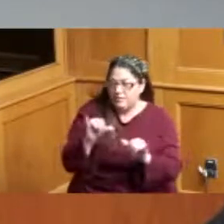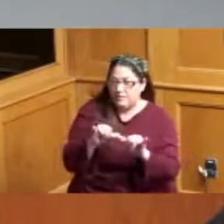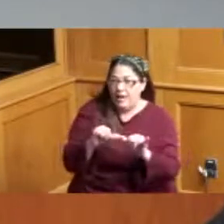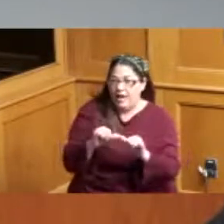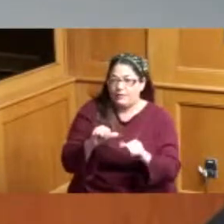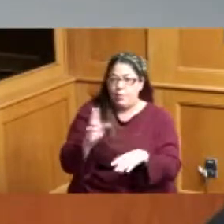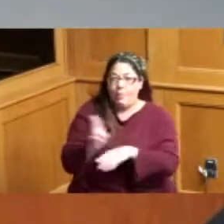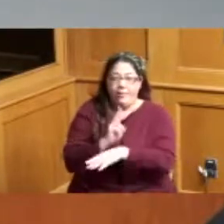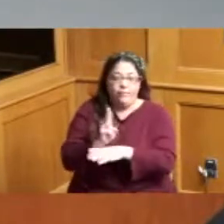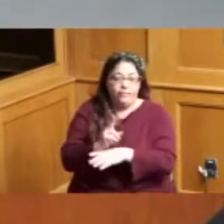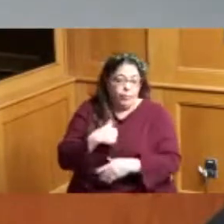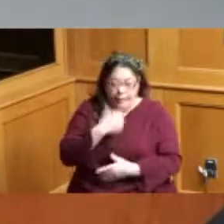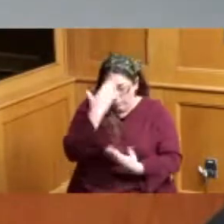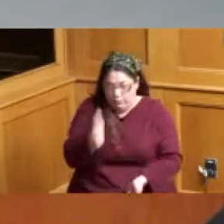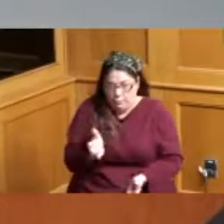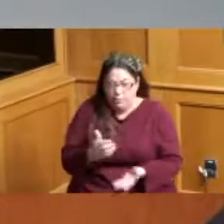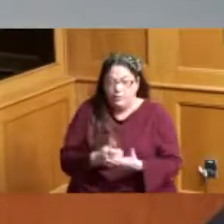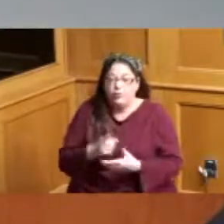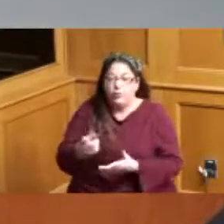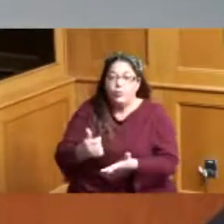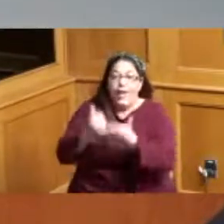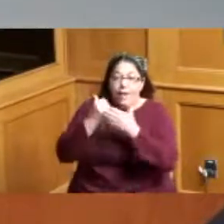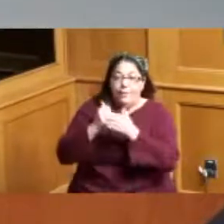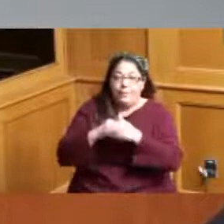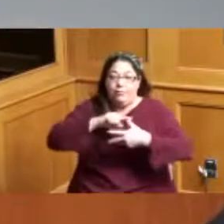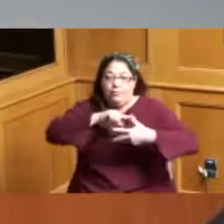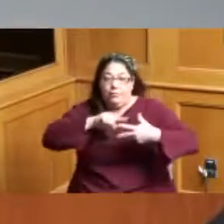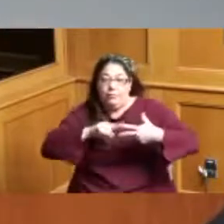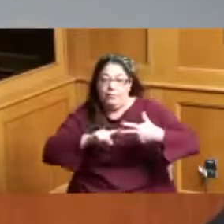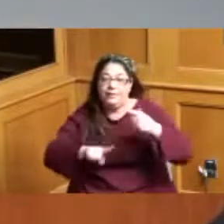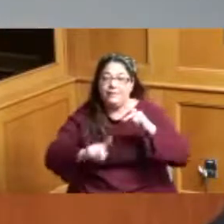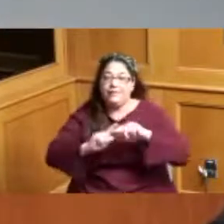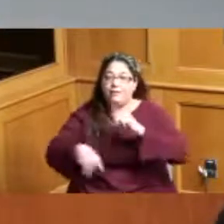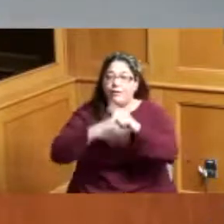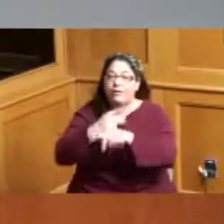very helpful for you to have identified you know what the average home size is because you know